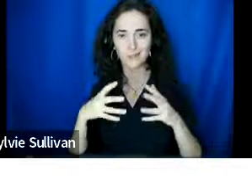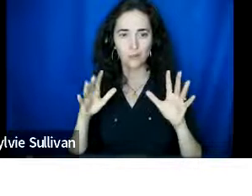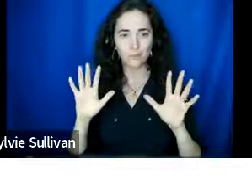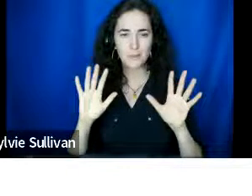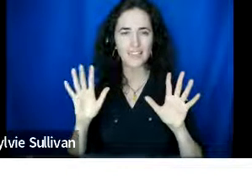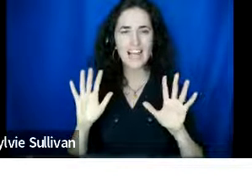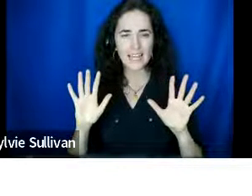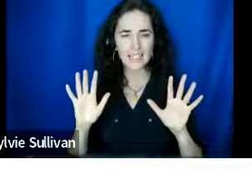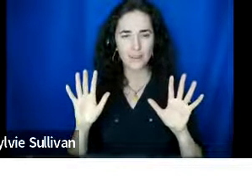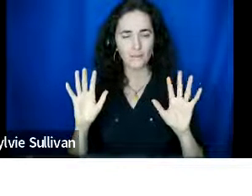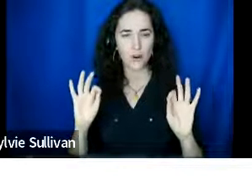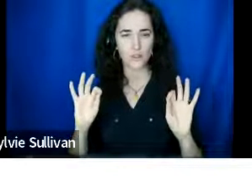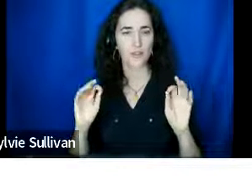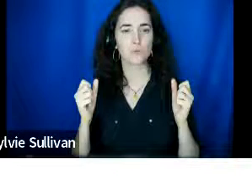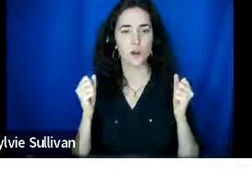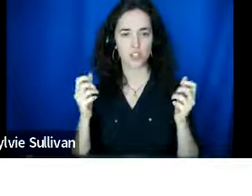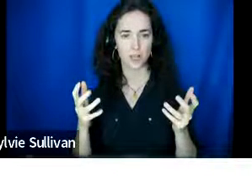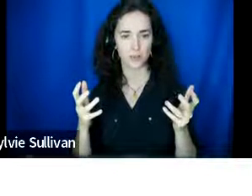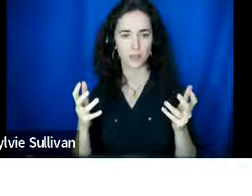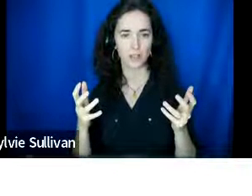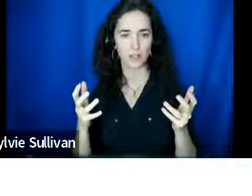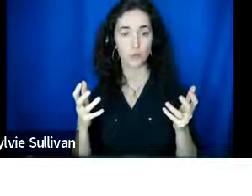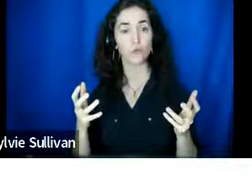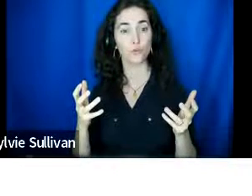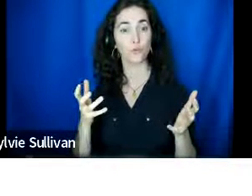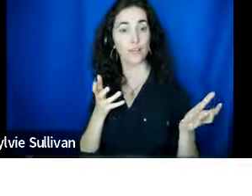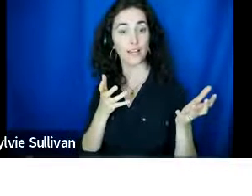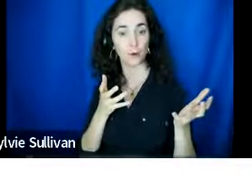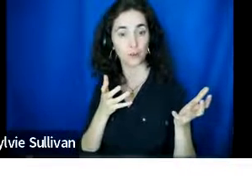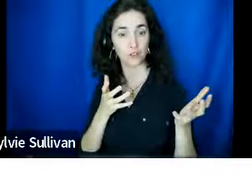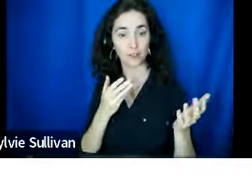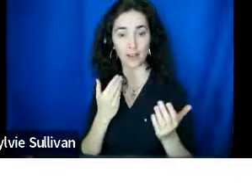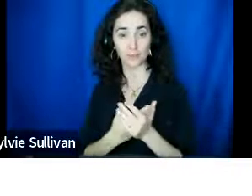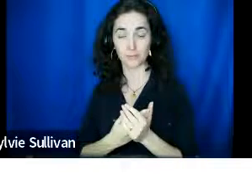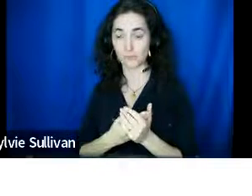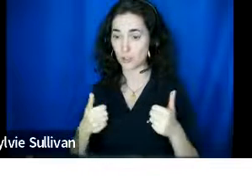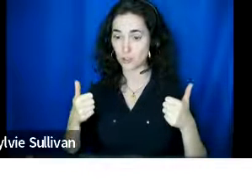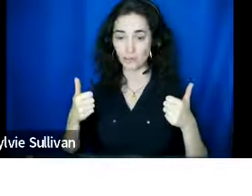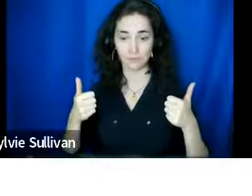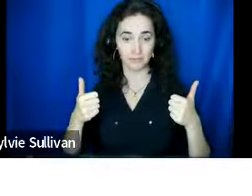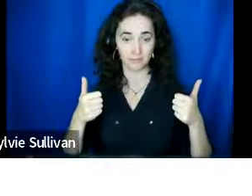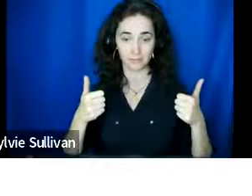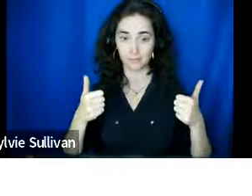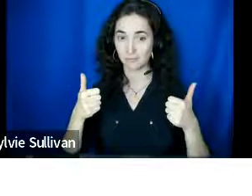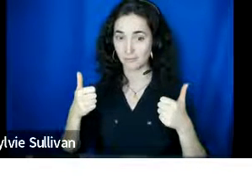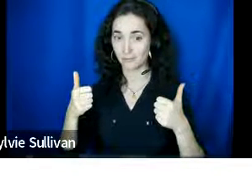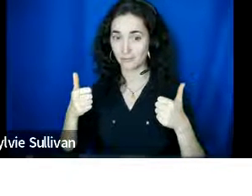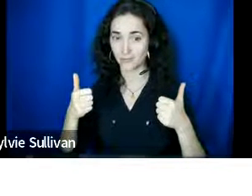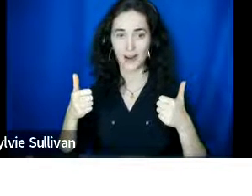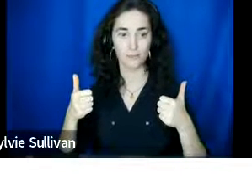Maybe you know, maybe 10 phrases or expressions that would be useful for the deaf person in your life. Sounds good?